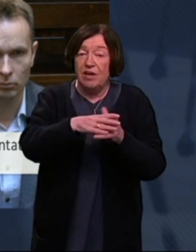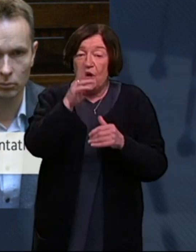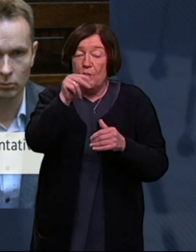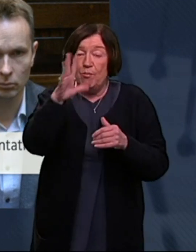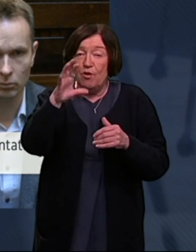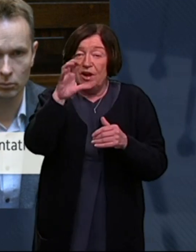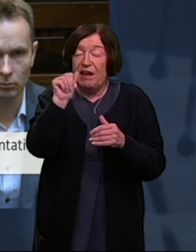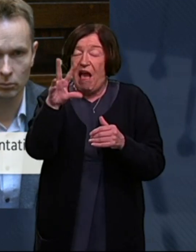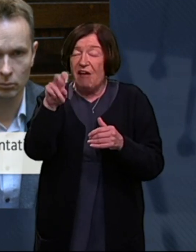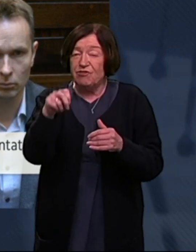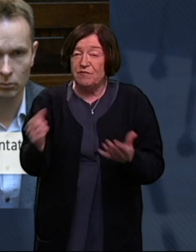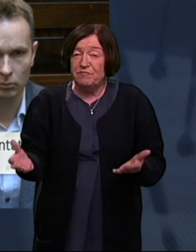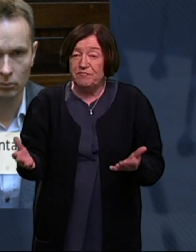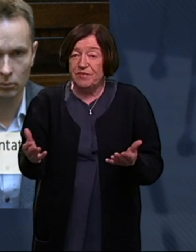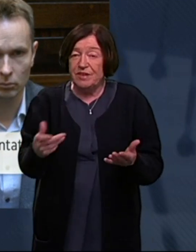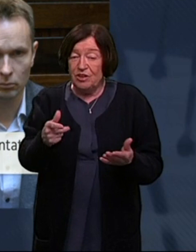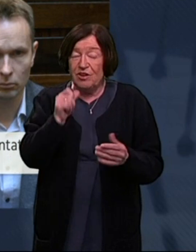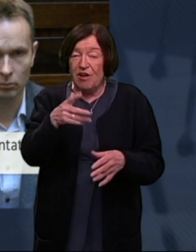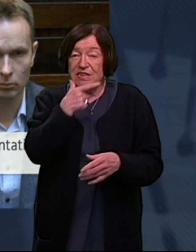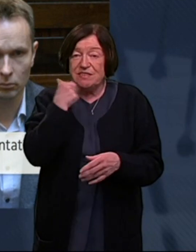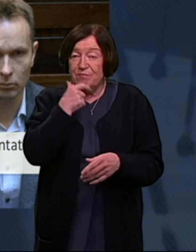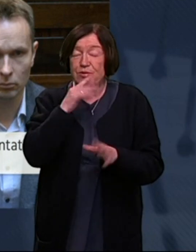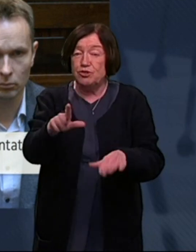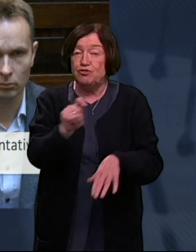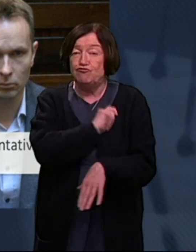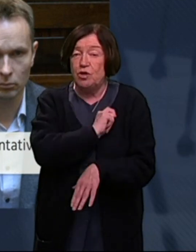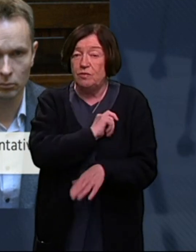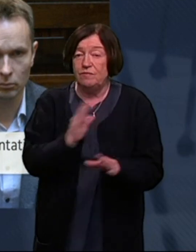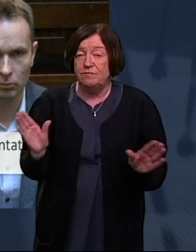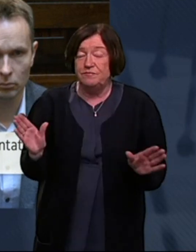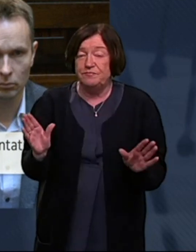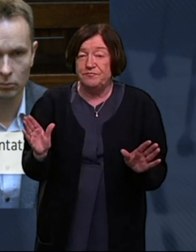The Taoiseach can call it simplistic, but it is true.